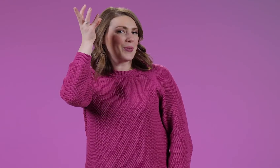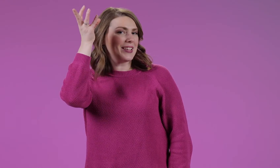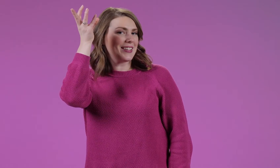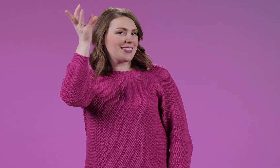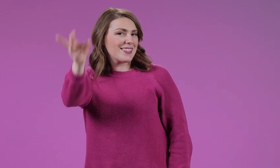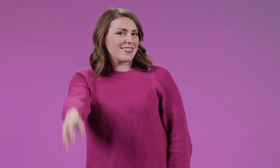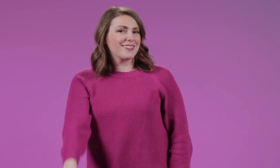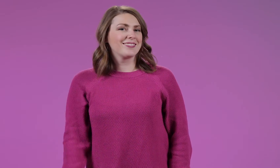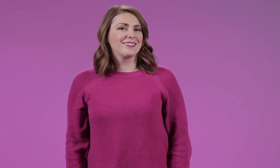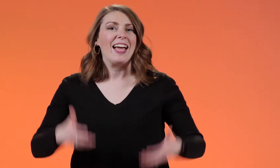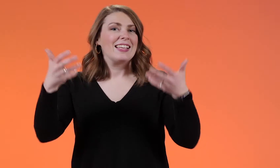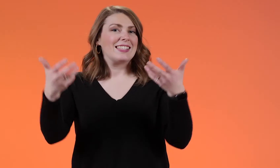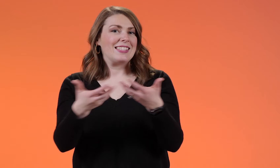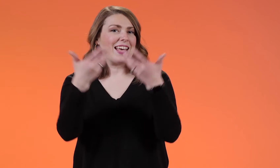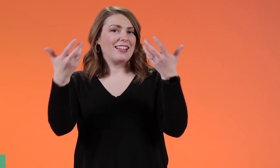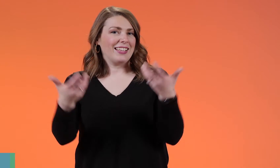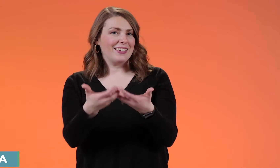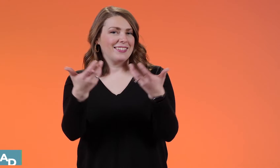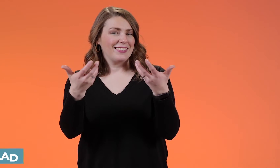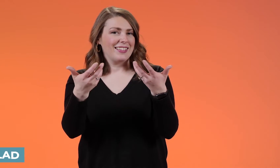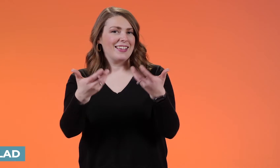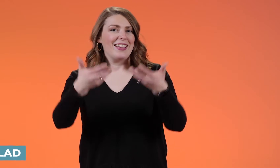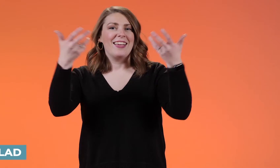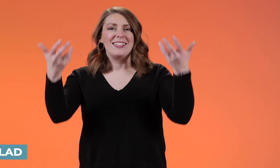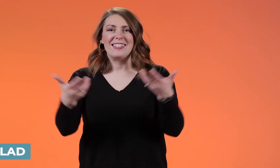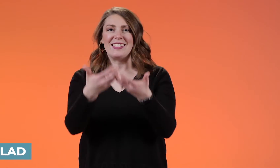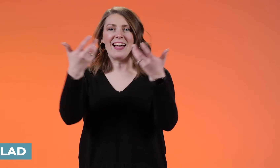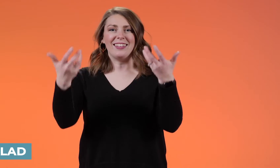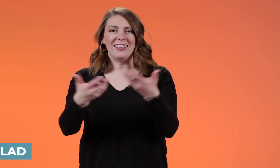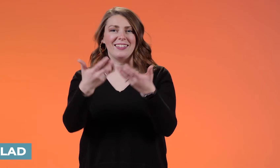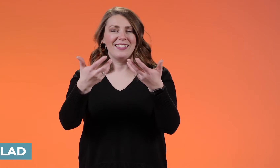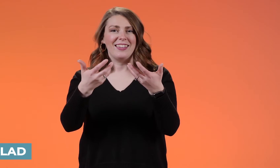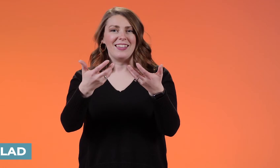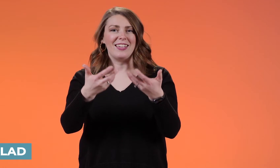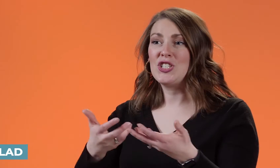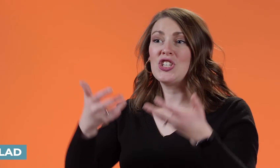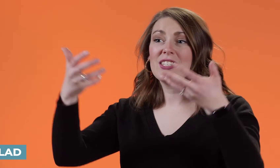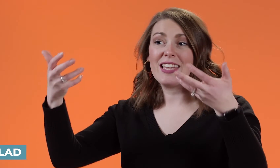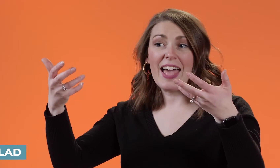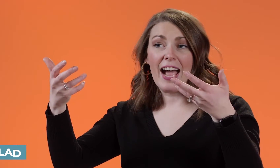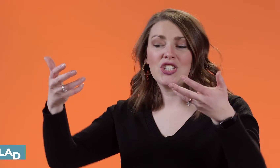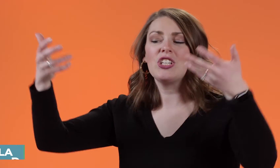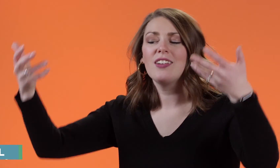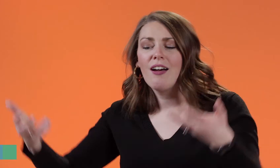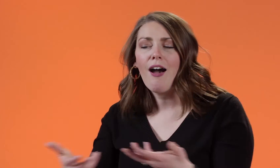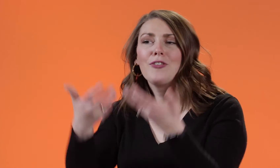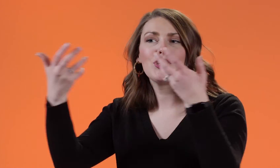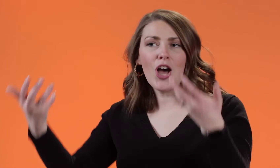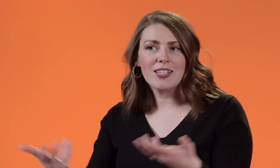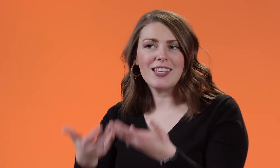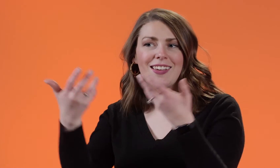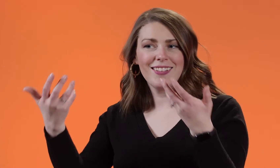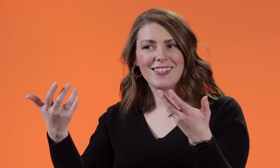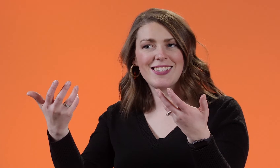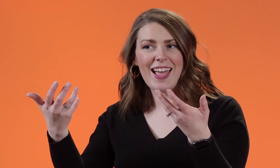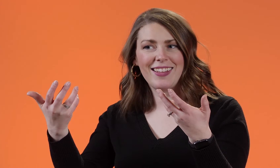RAISINS SALAD SALAD It's just like the action of tossing the salad.